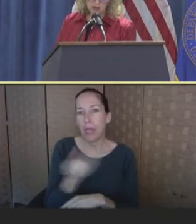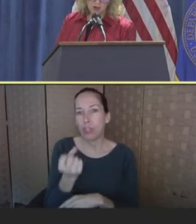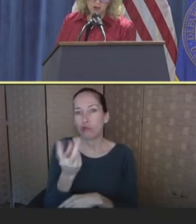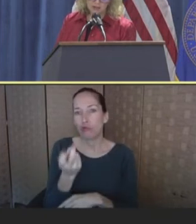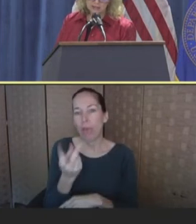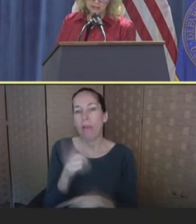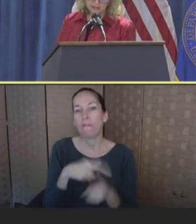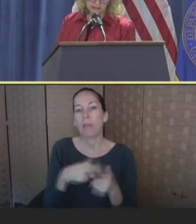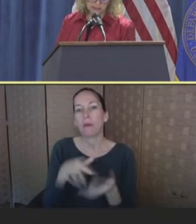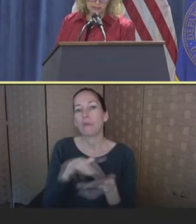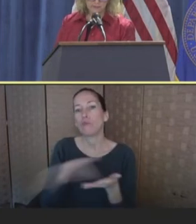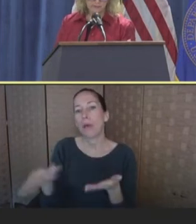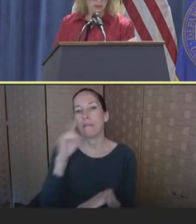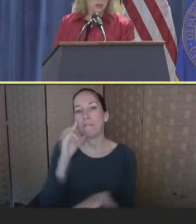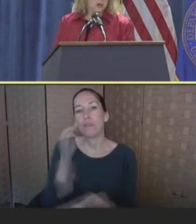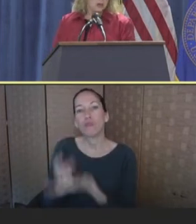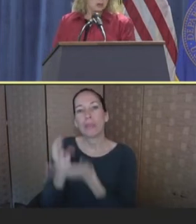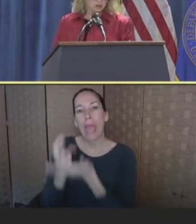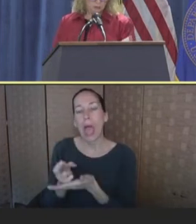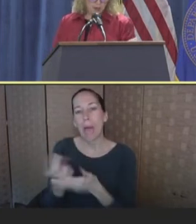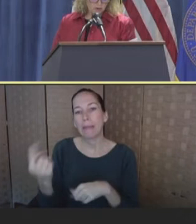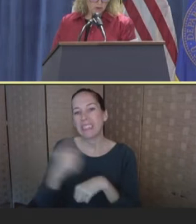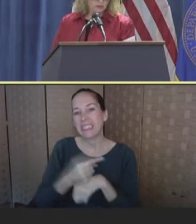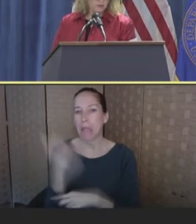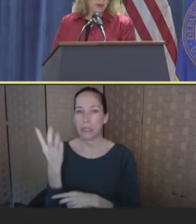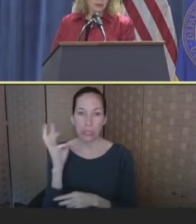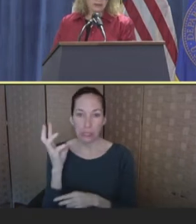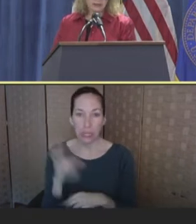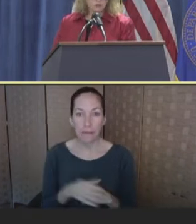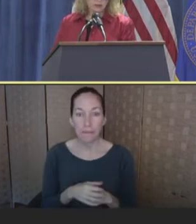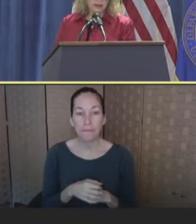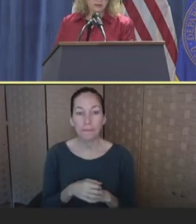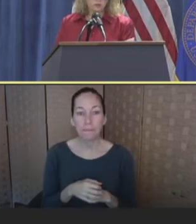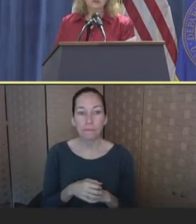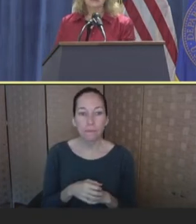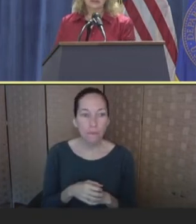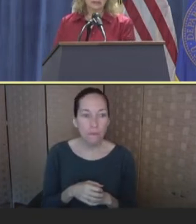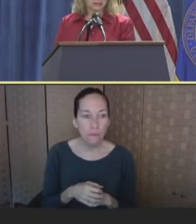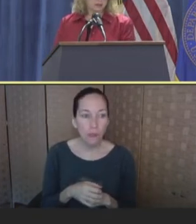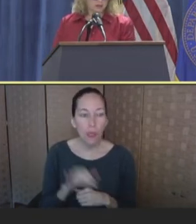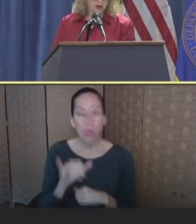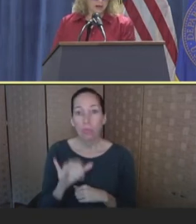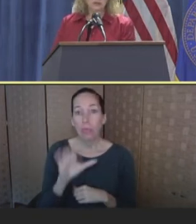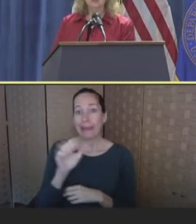on date 16. So, background for that, the last known case was in 1979, as is known.